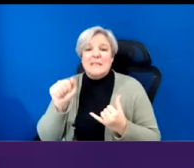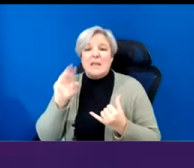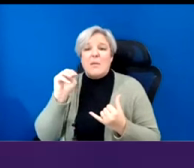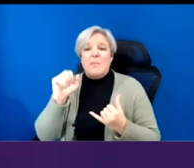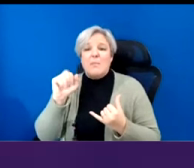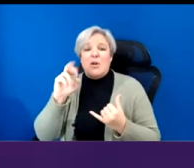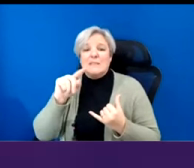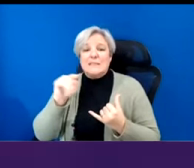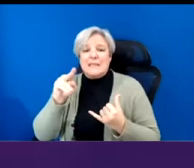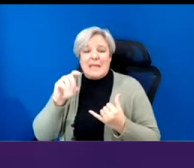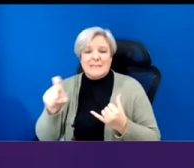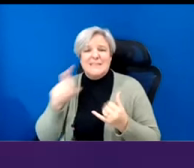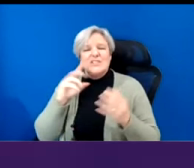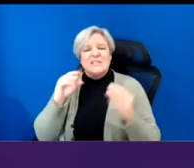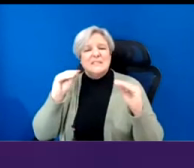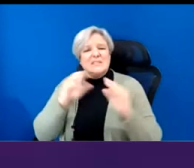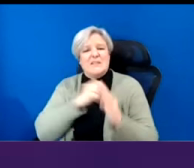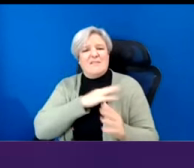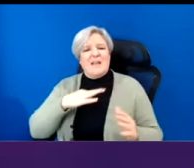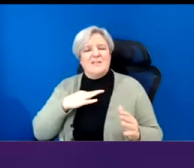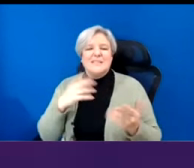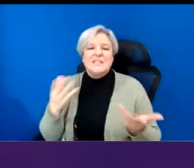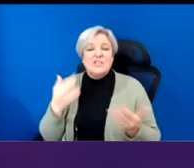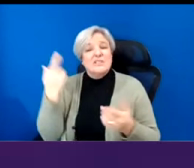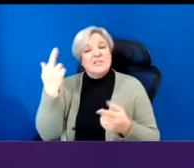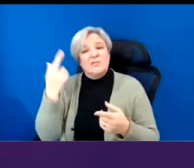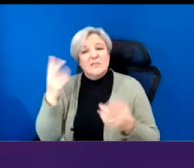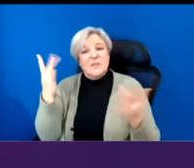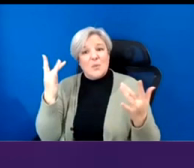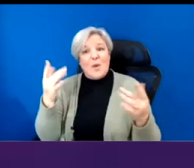a teaching faculty who is the reason why we have 42 slides.